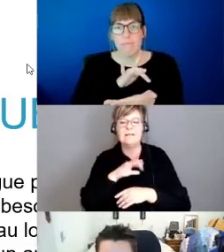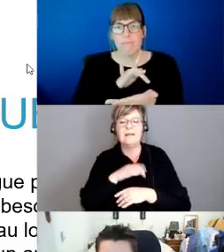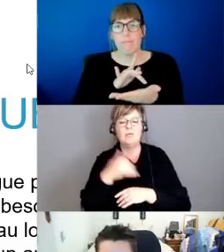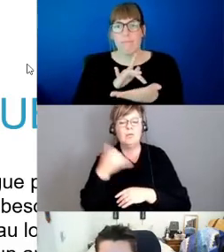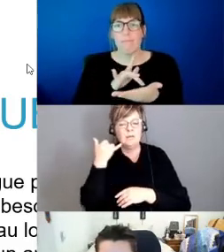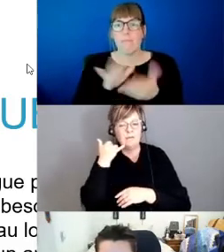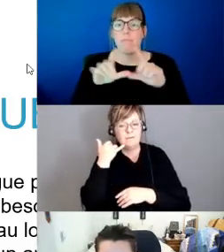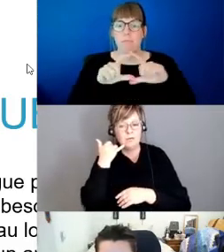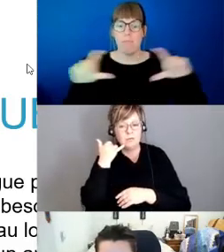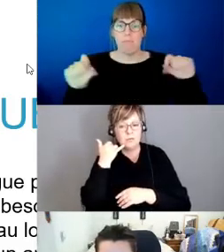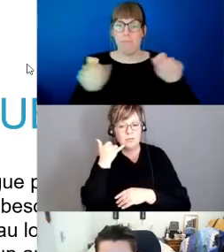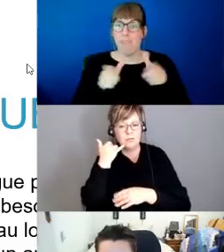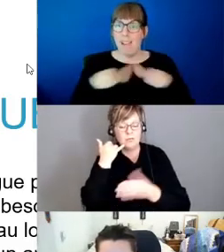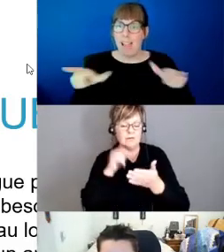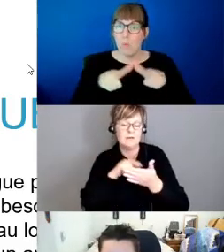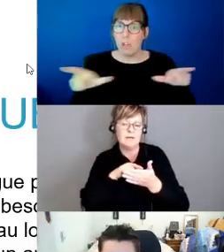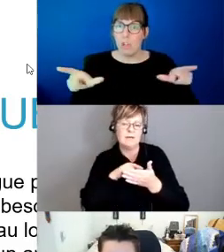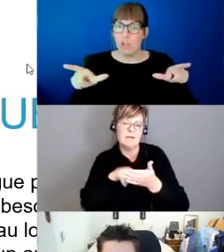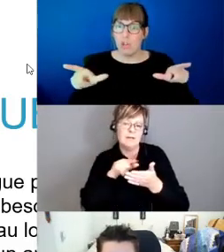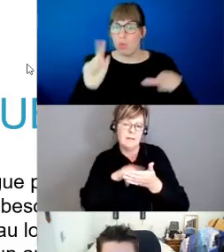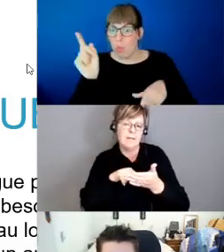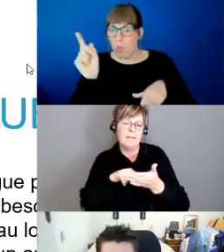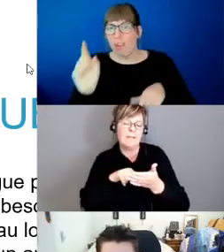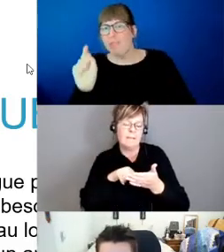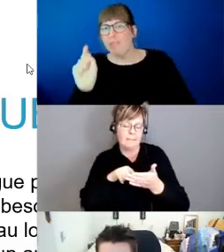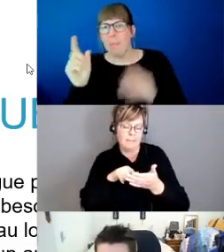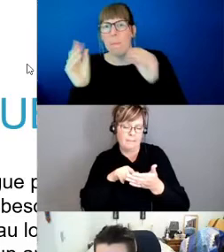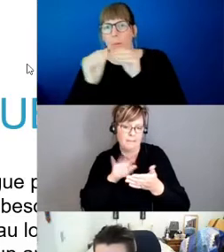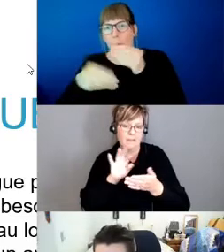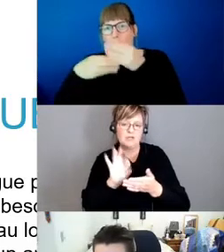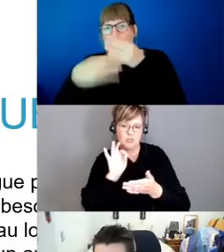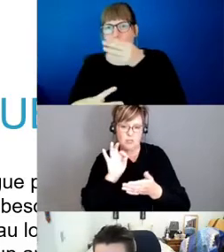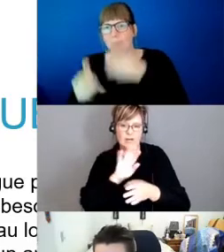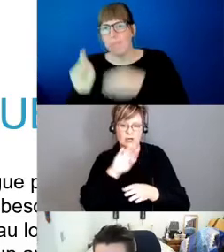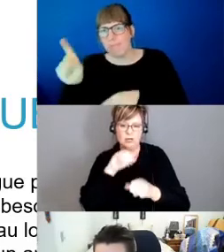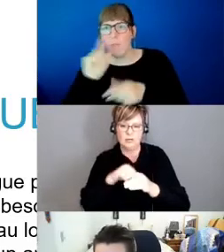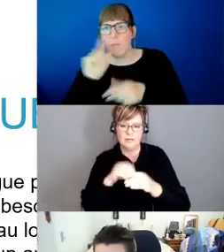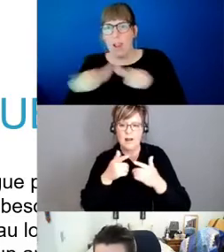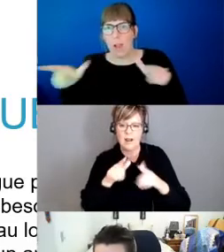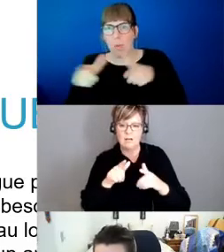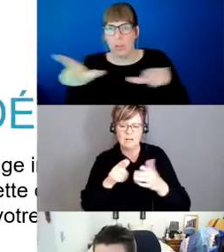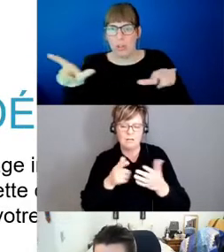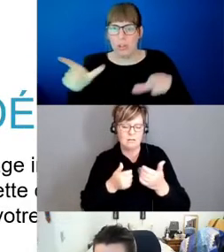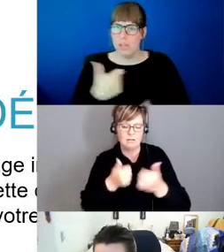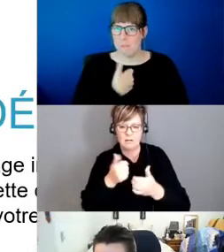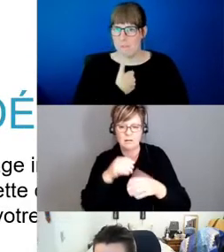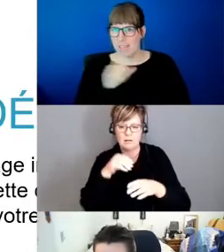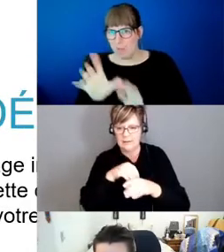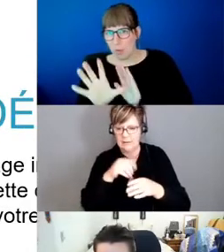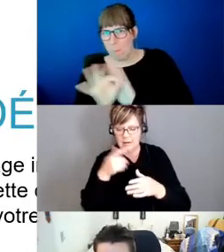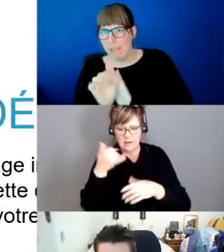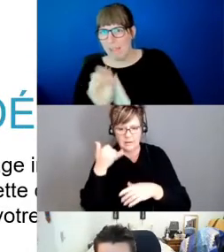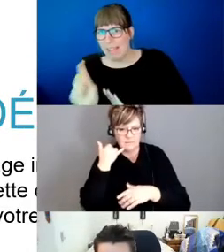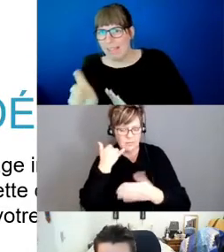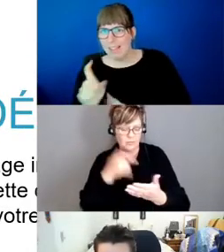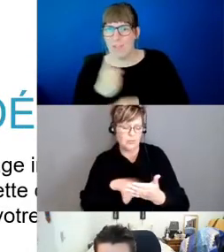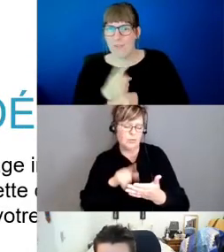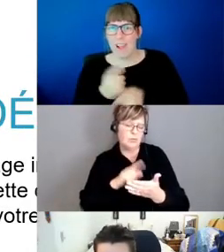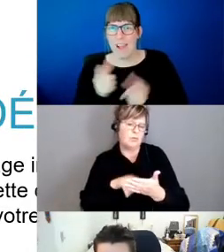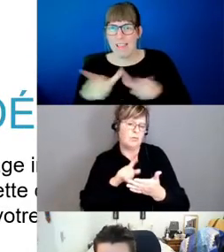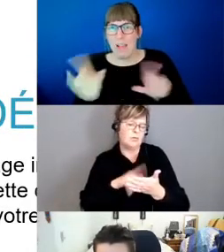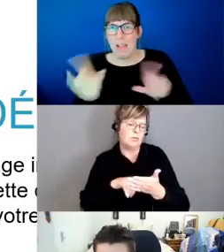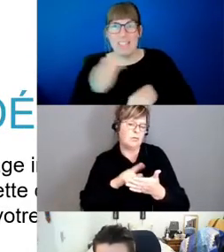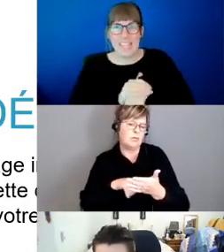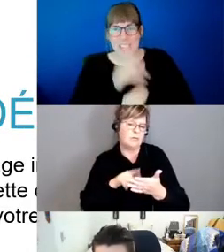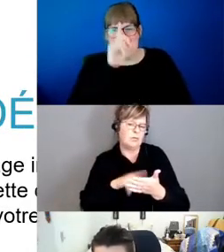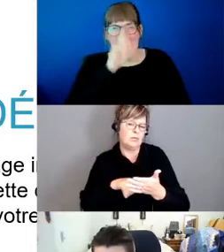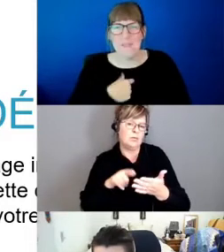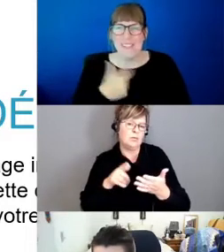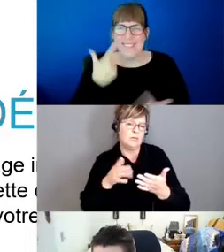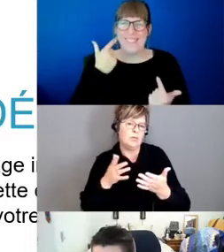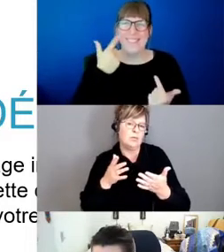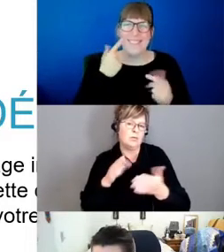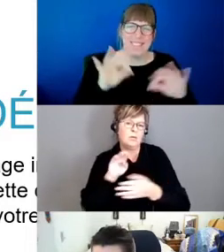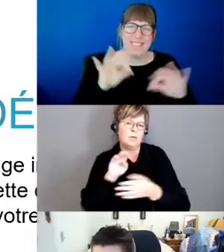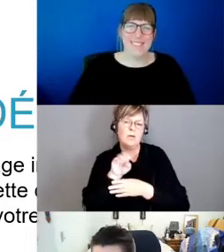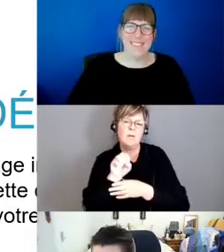OPTIONS UNDER "MORE." I HAVEN'T DONE IT MYSELF, I AM JUST GOING TO QUICKLY CLICK ENGLISH.